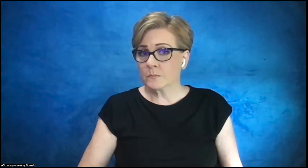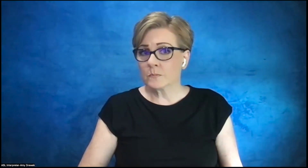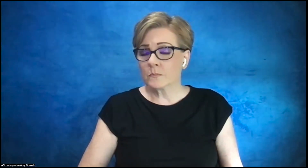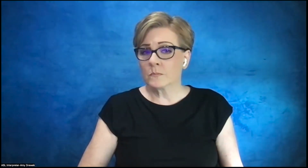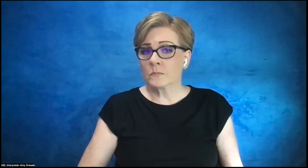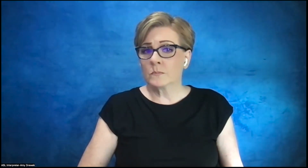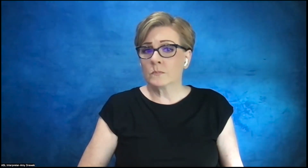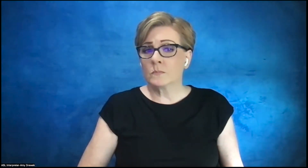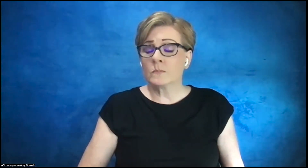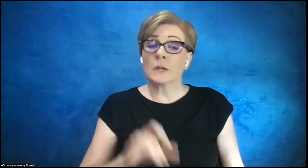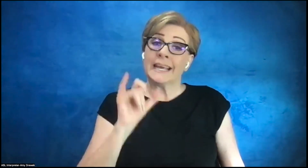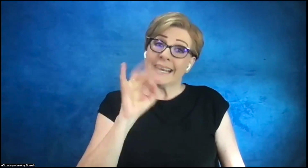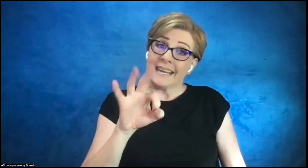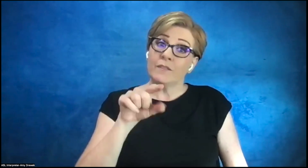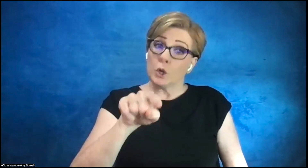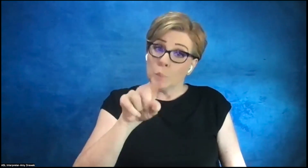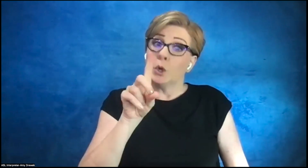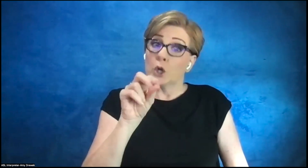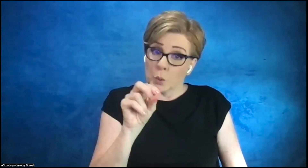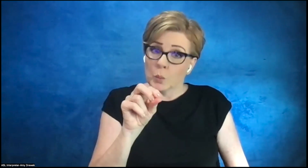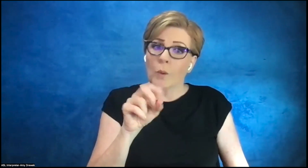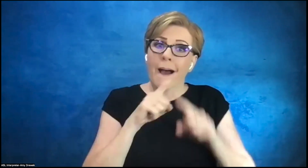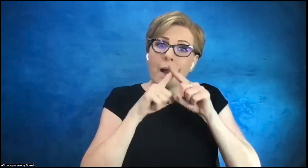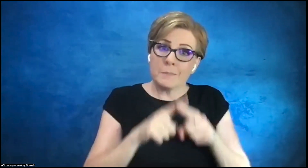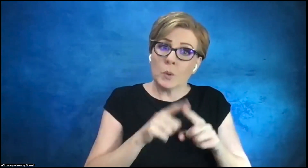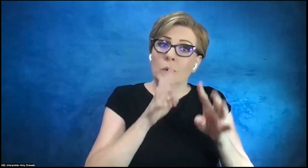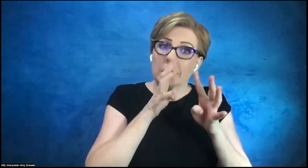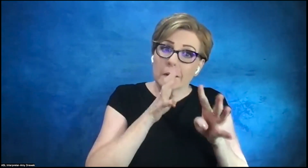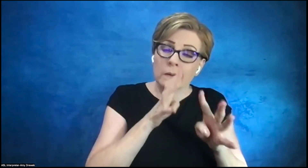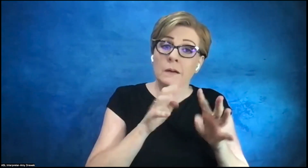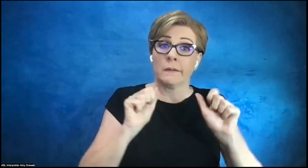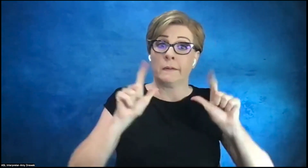a quick visual description for accessibility purposes.